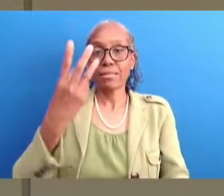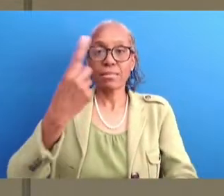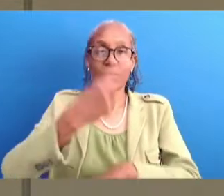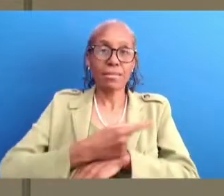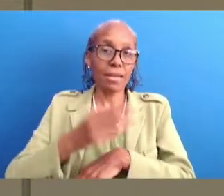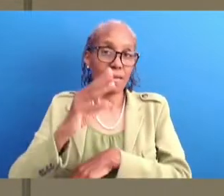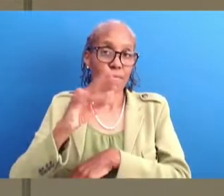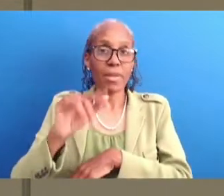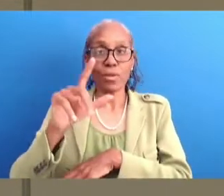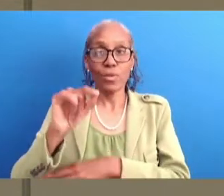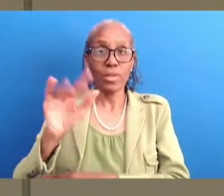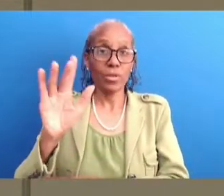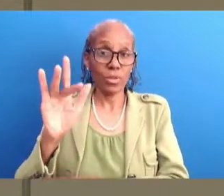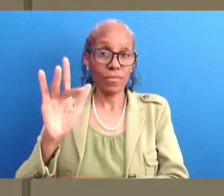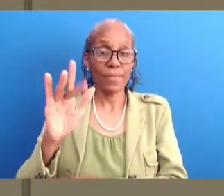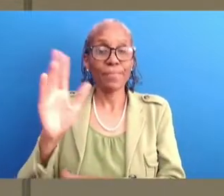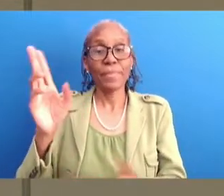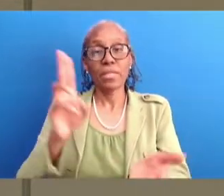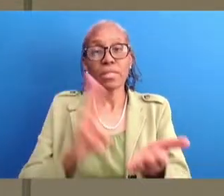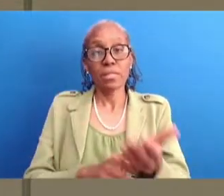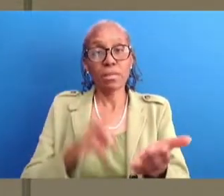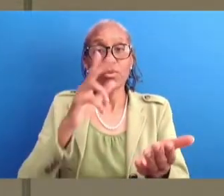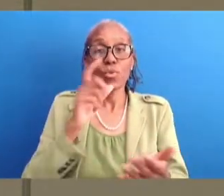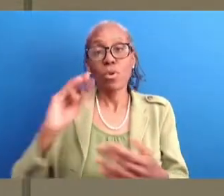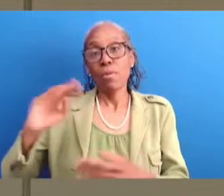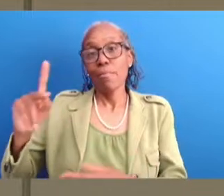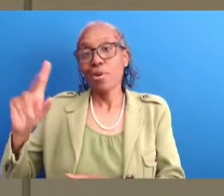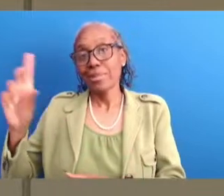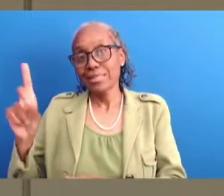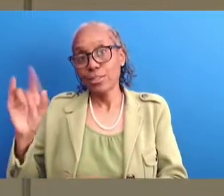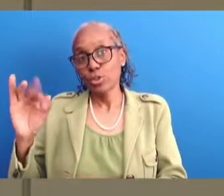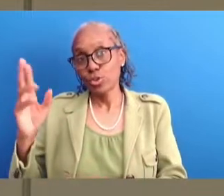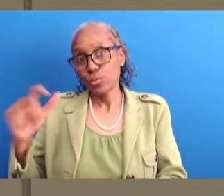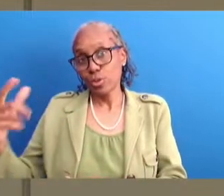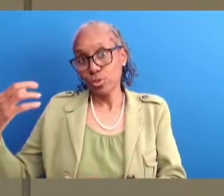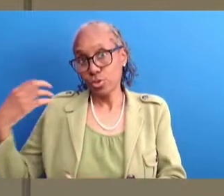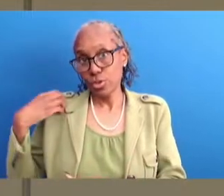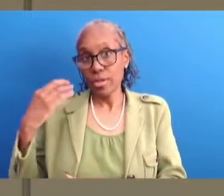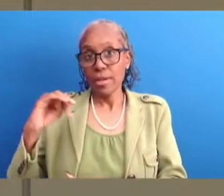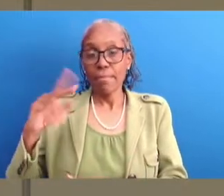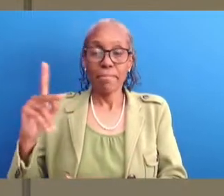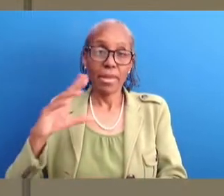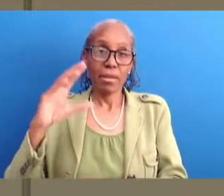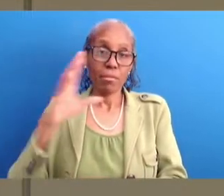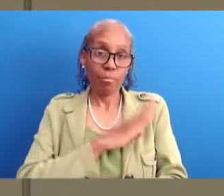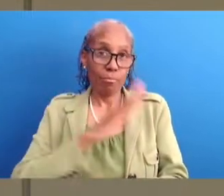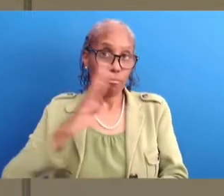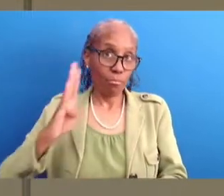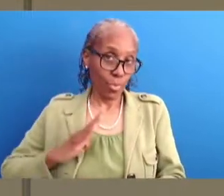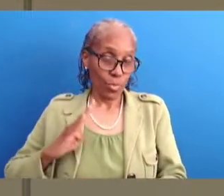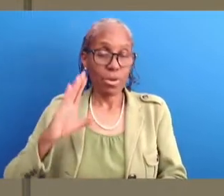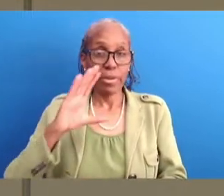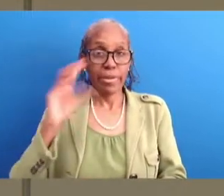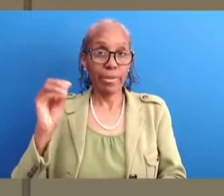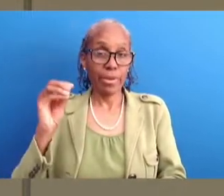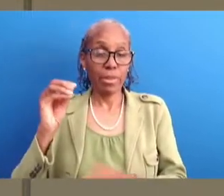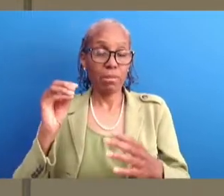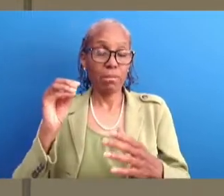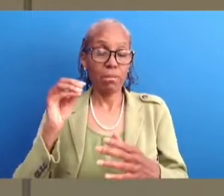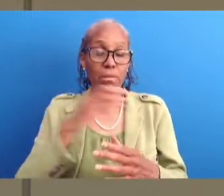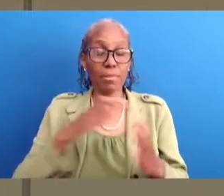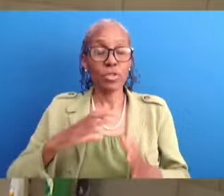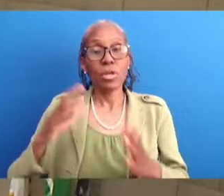THIS NATION.